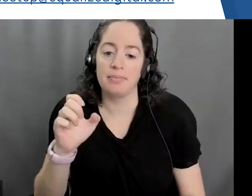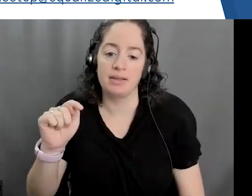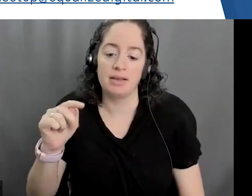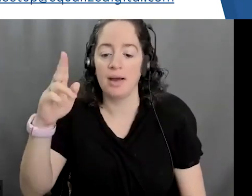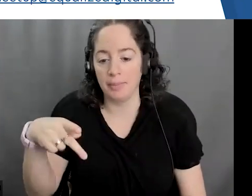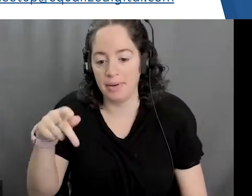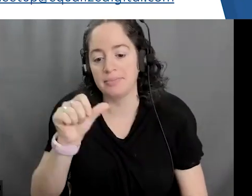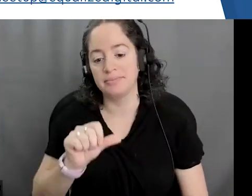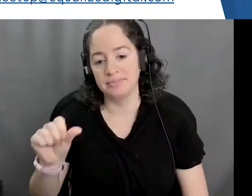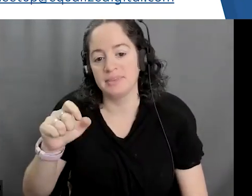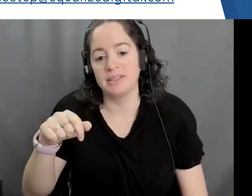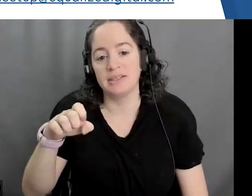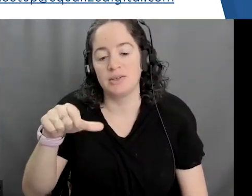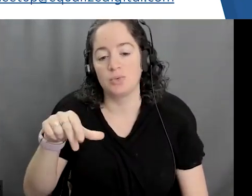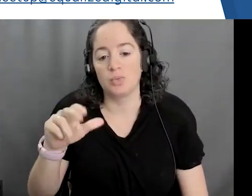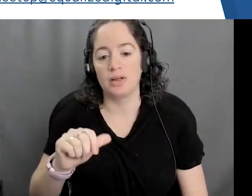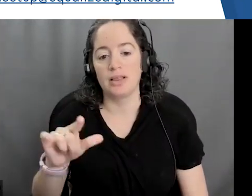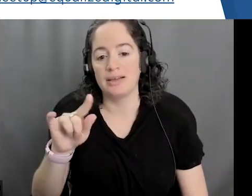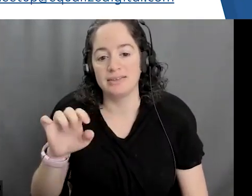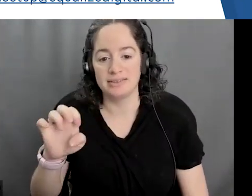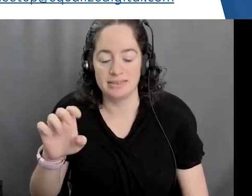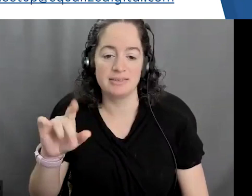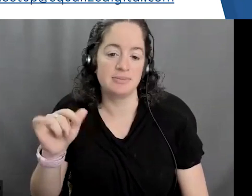and that will go to myself and Paula to get information about that.